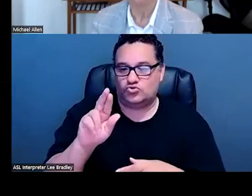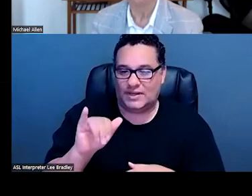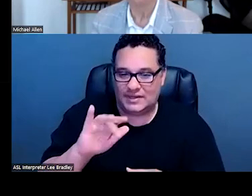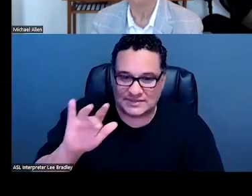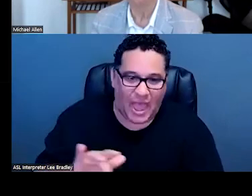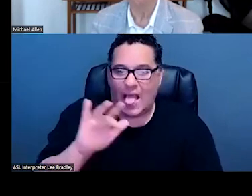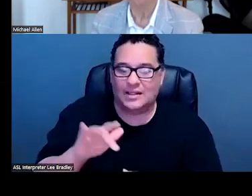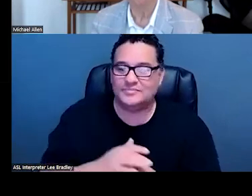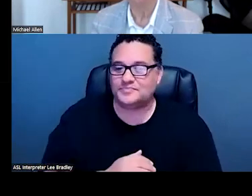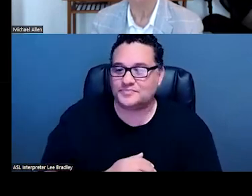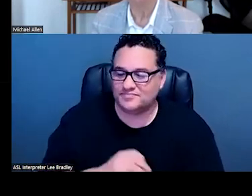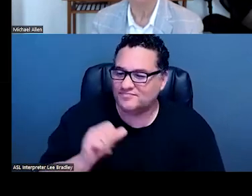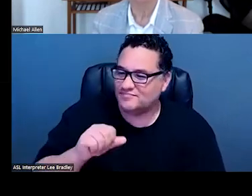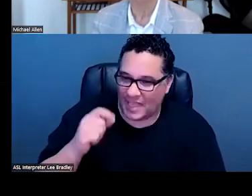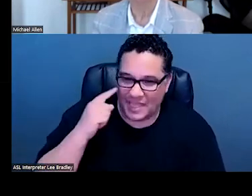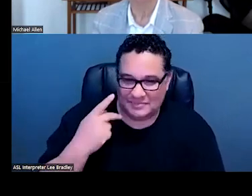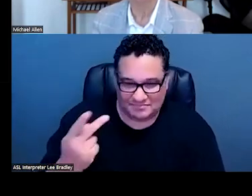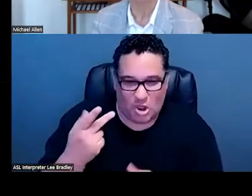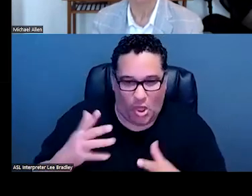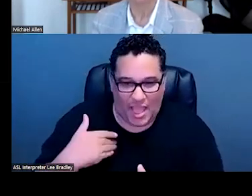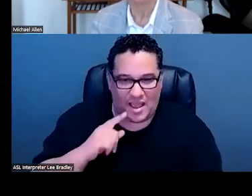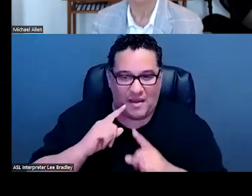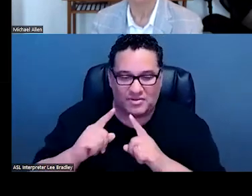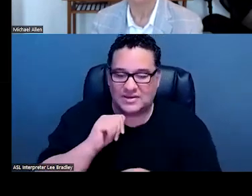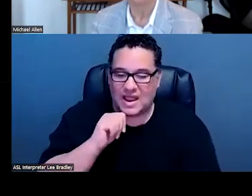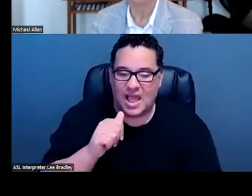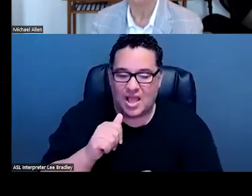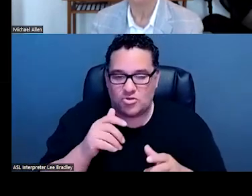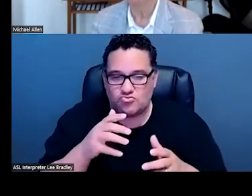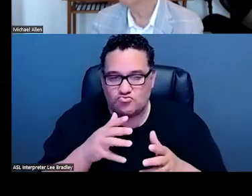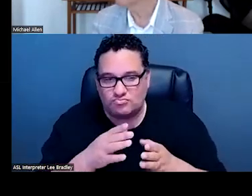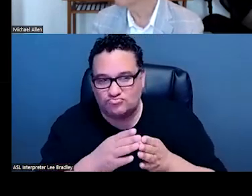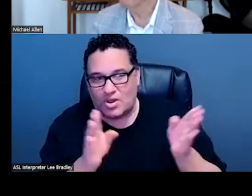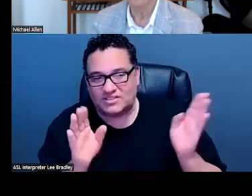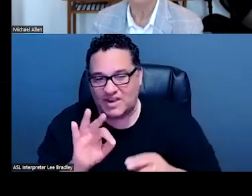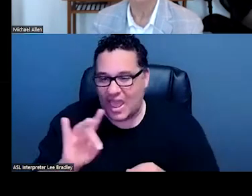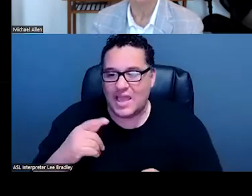I DON'T THING THE REST OF THE 988 IS. I AM AN EMERGENCY DOC, KNOWLEDGE OF PSYCHIATRY